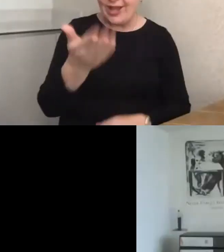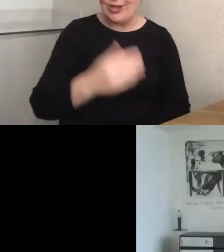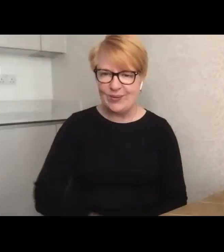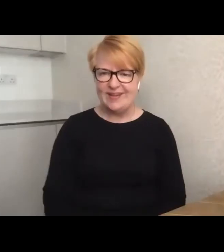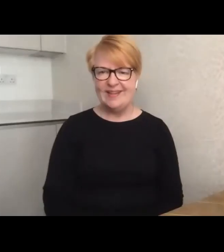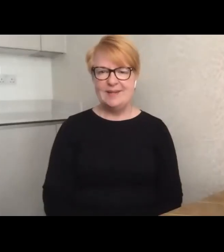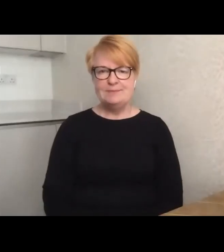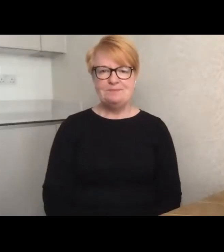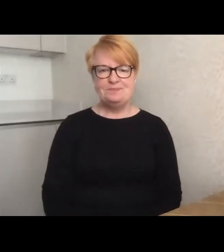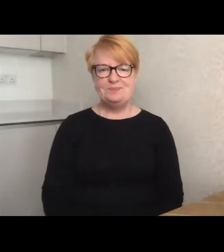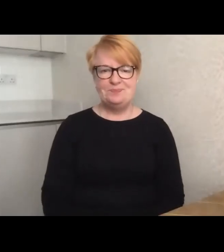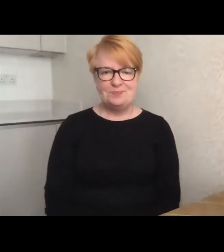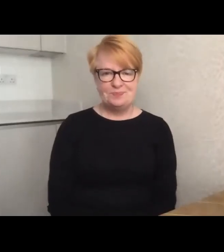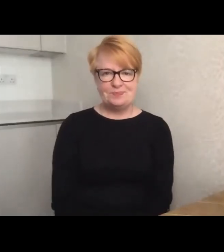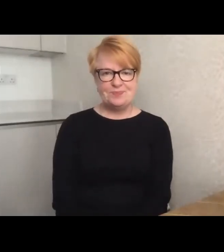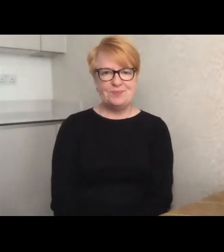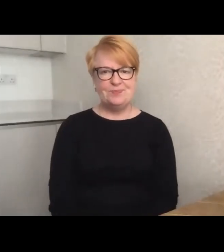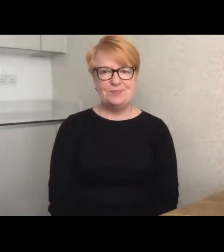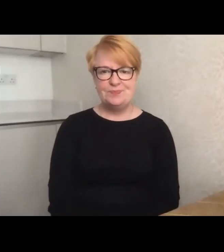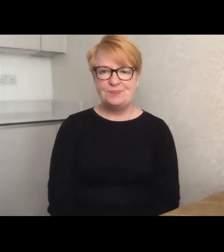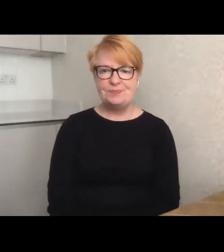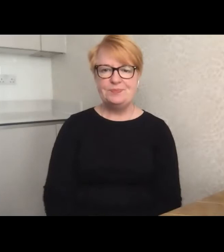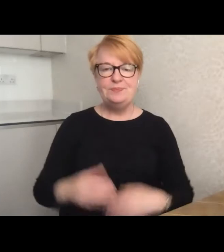I'm going to move swiftly on to introduce Nephertiti.